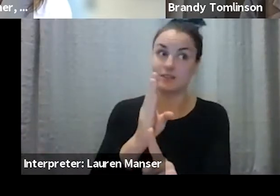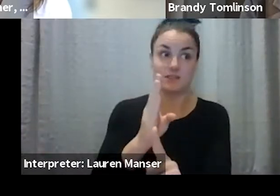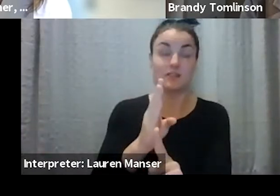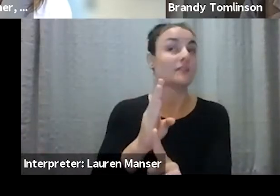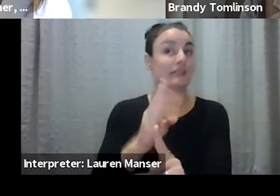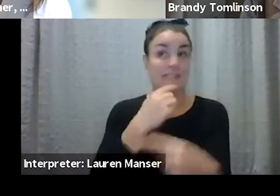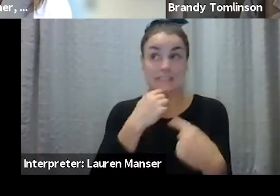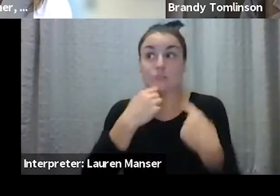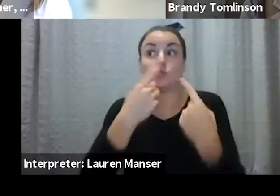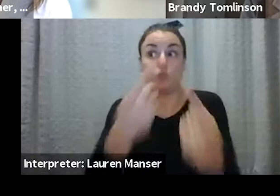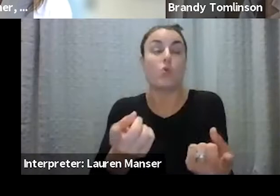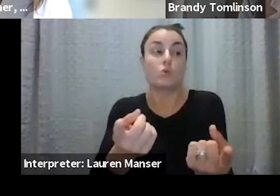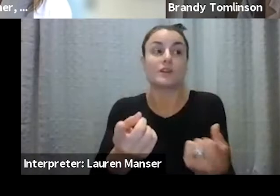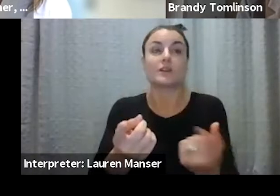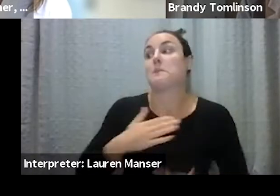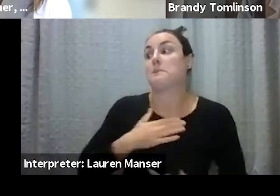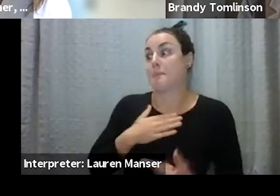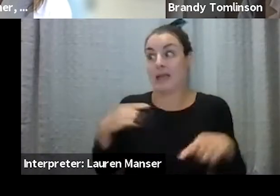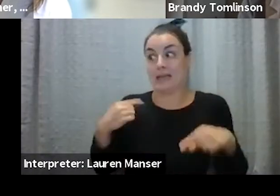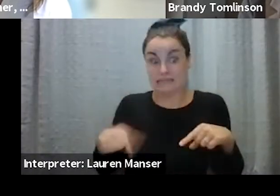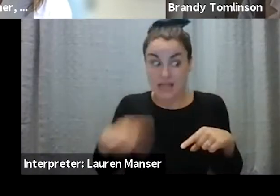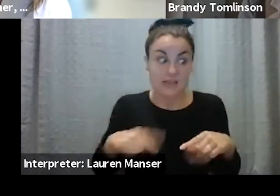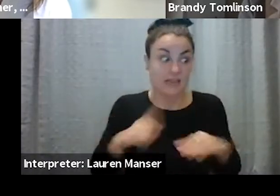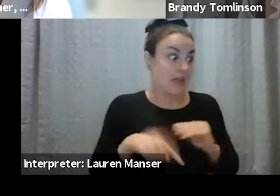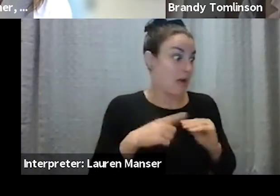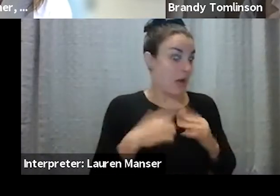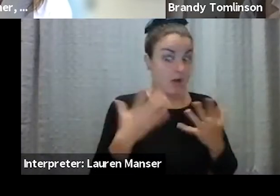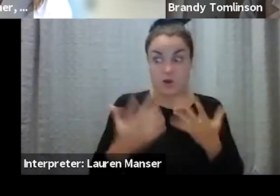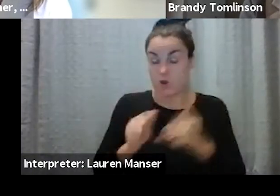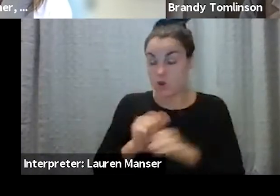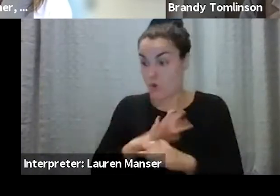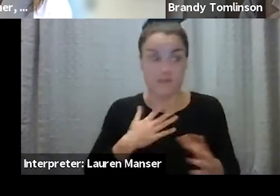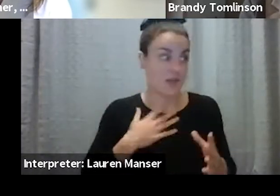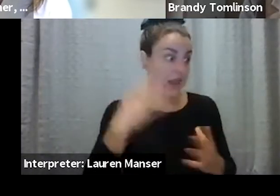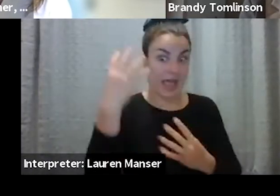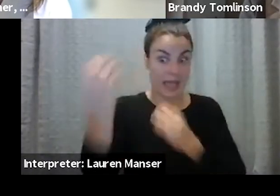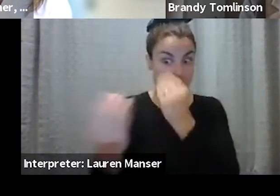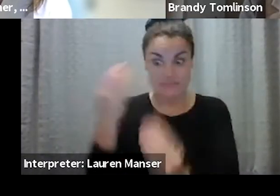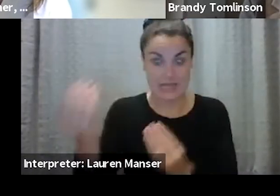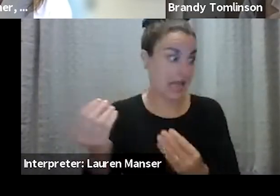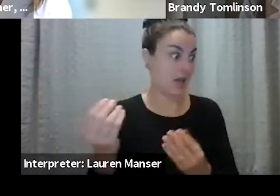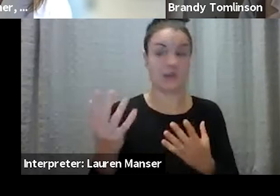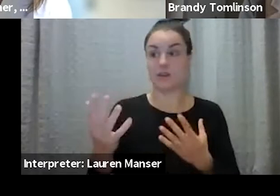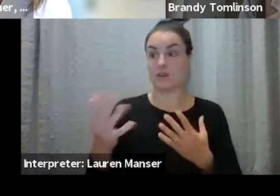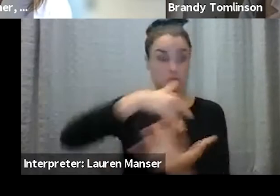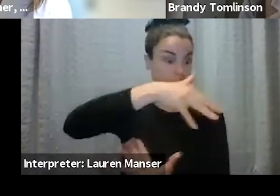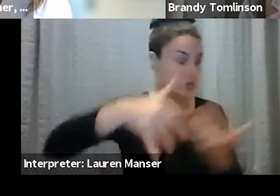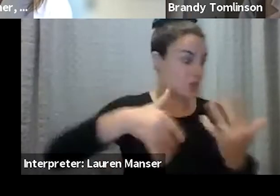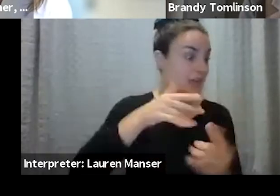about COVID, about being outside, about being around people has continued to increase,